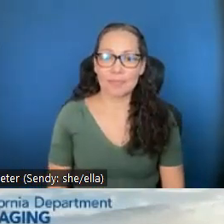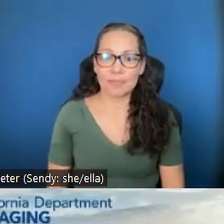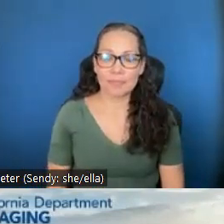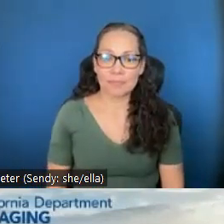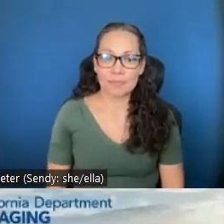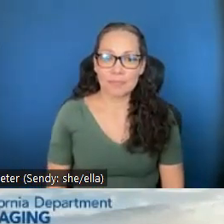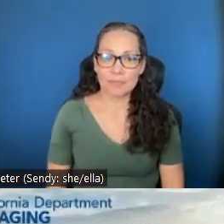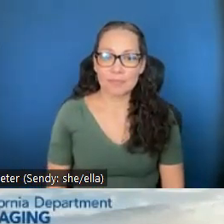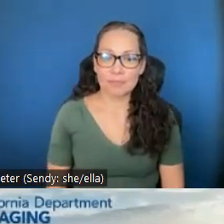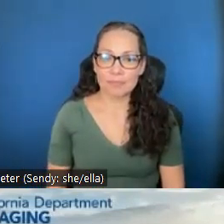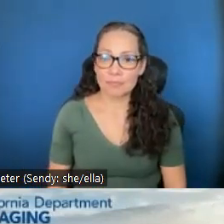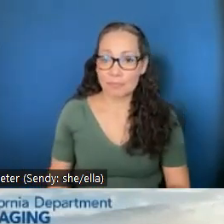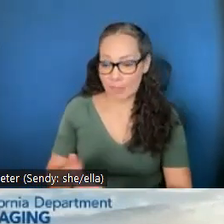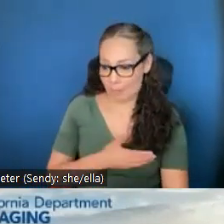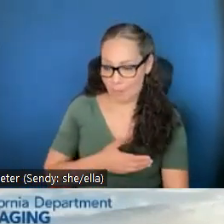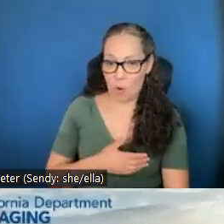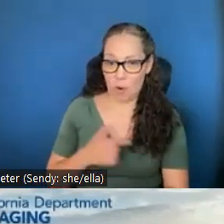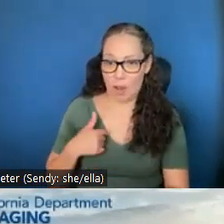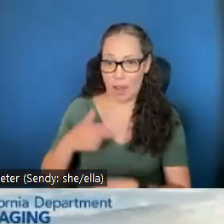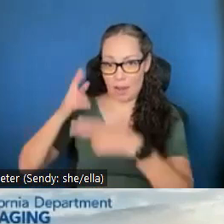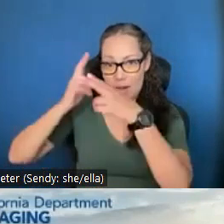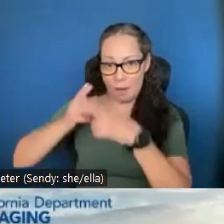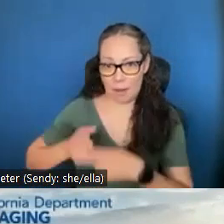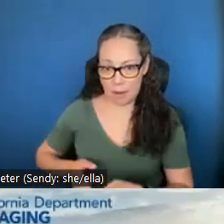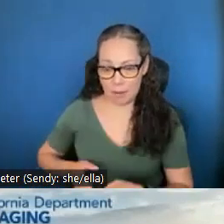start the roll call I just want to thank you Eli for your continued leadership and also thank you